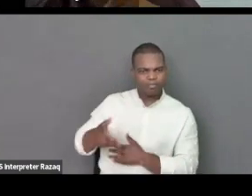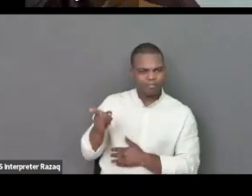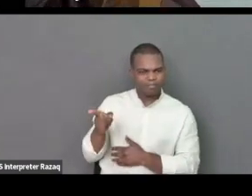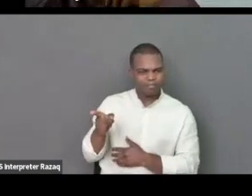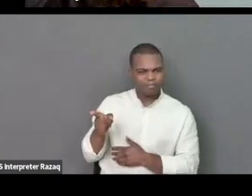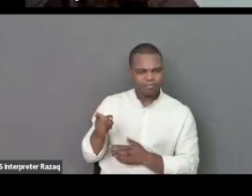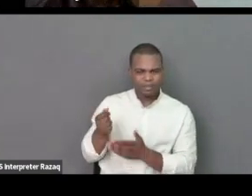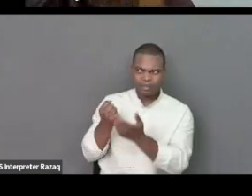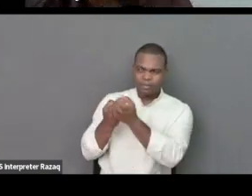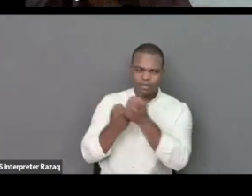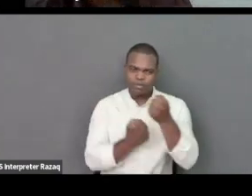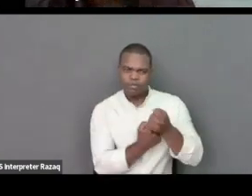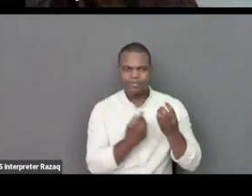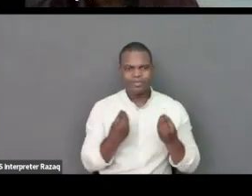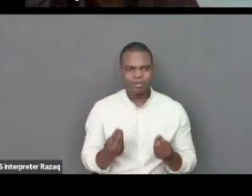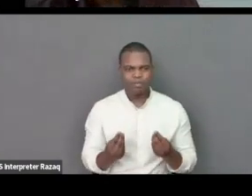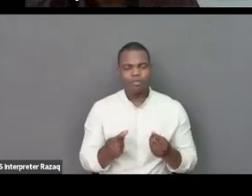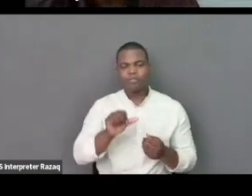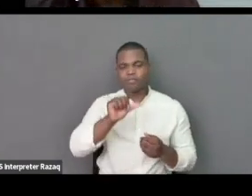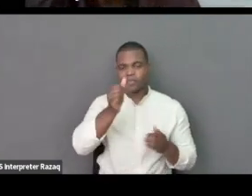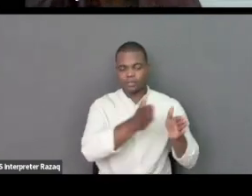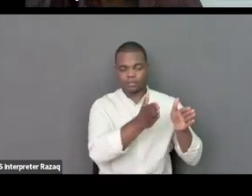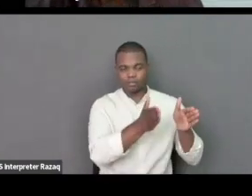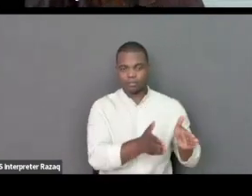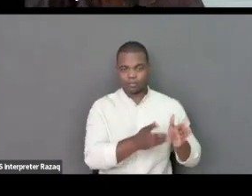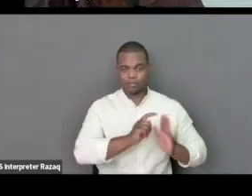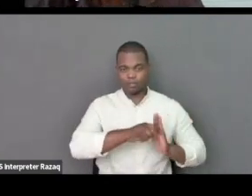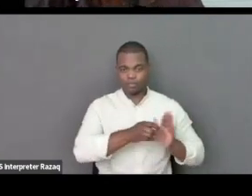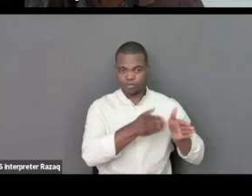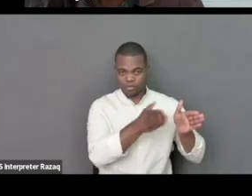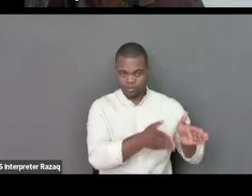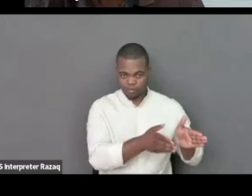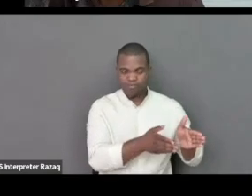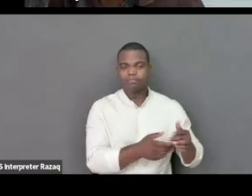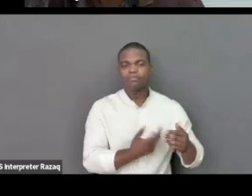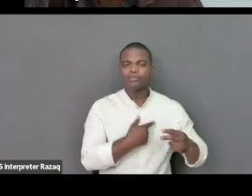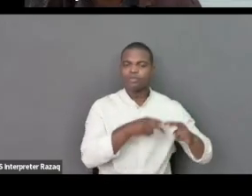ing environment for feedback, can create